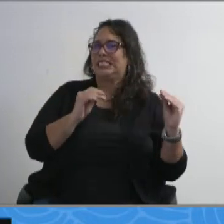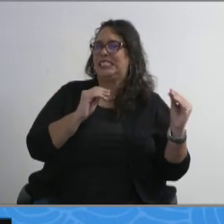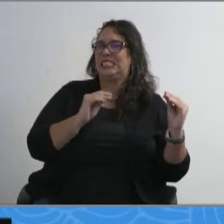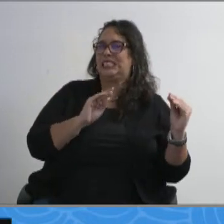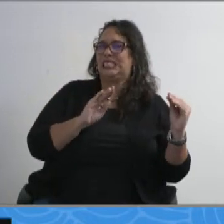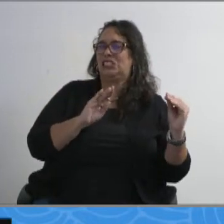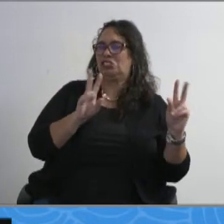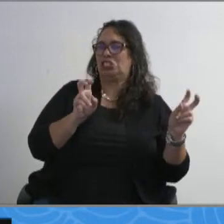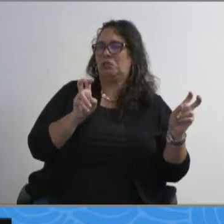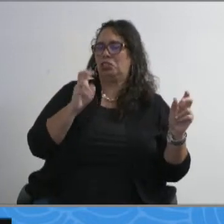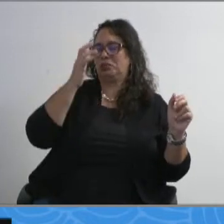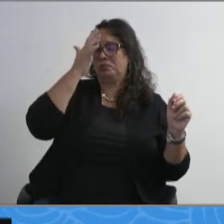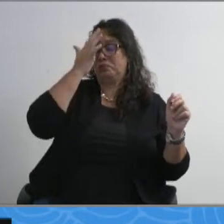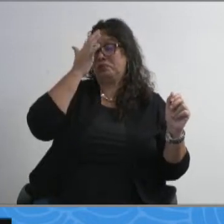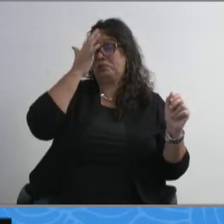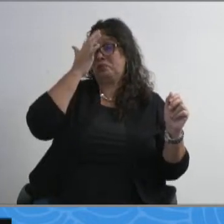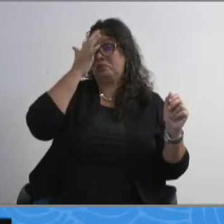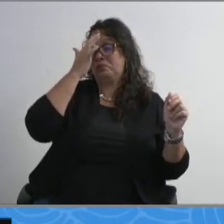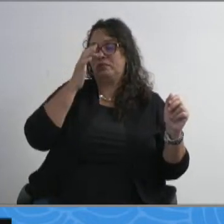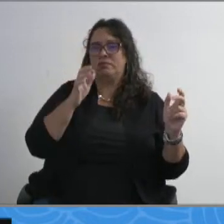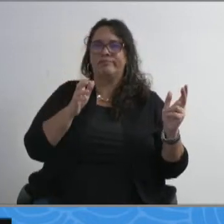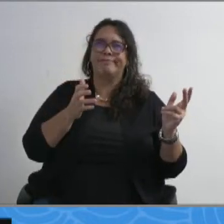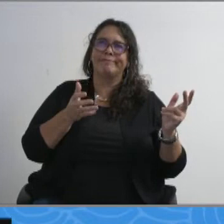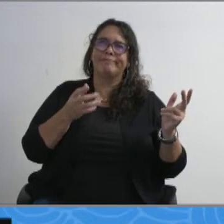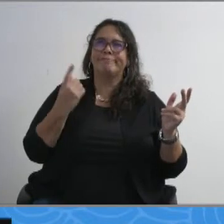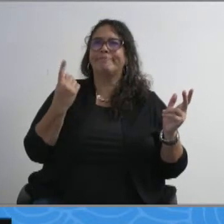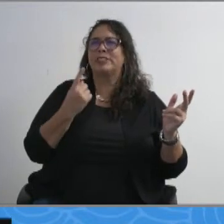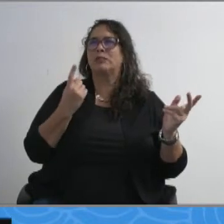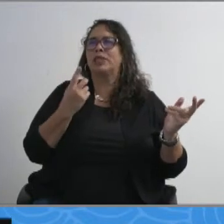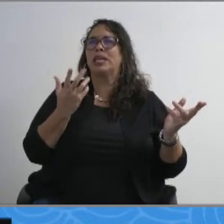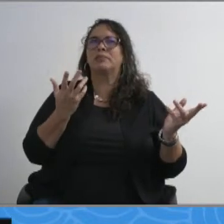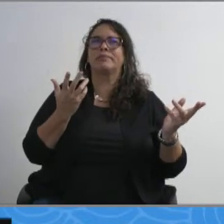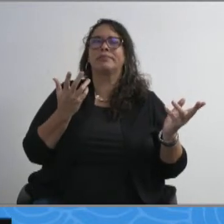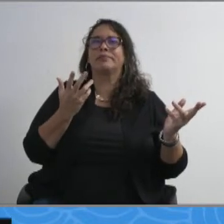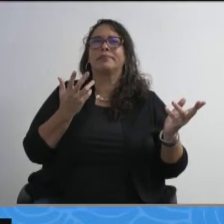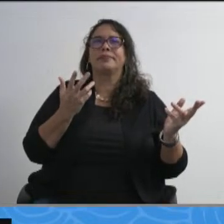And usually, this is something that they're, well, all of these actually are something